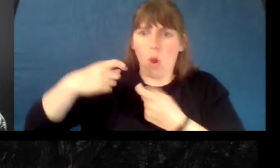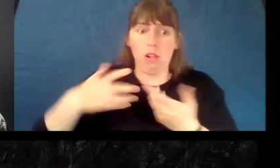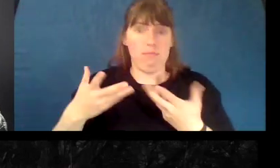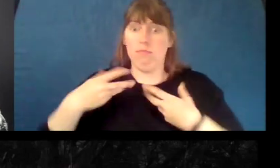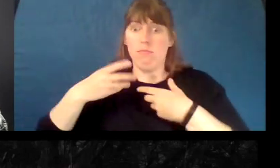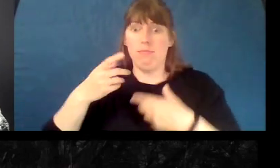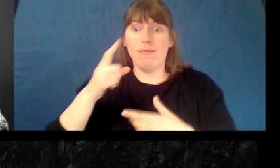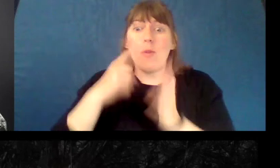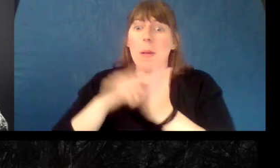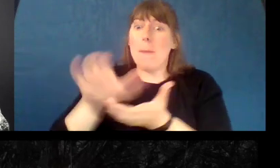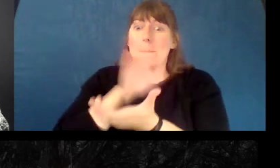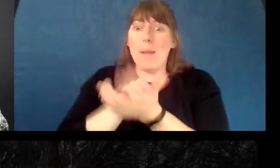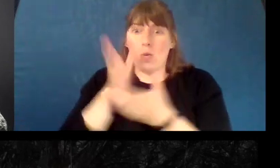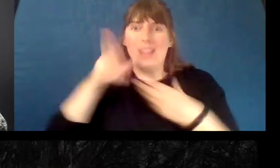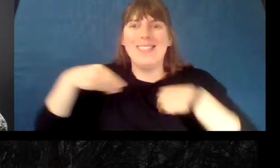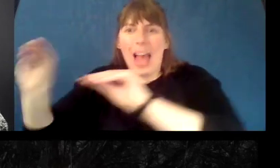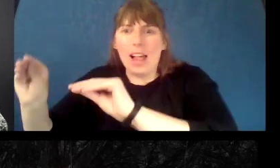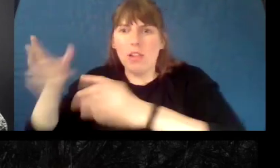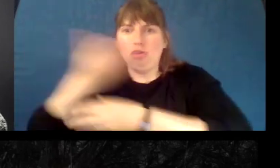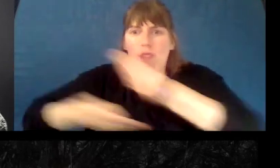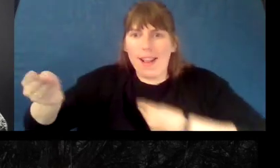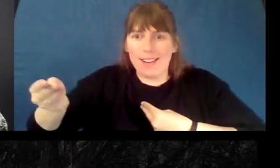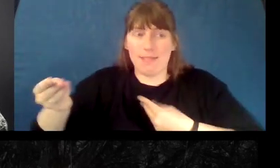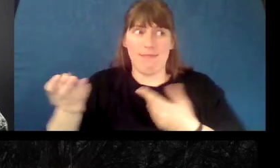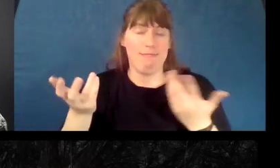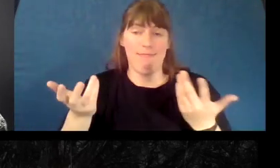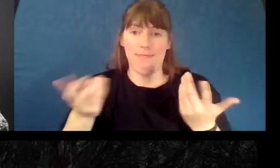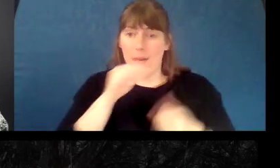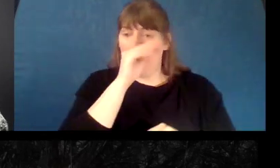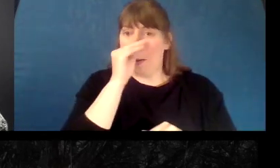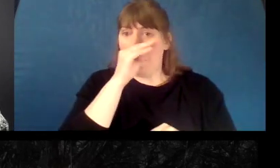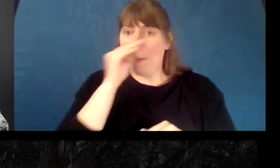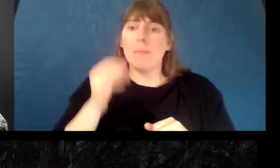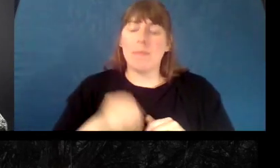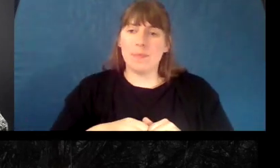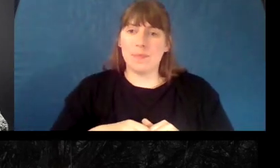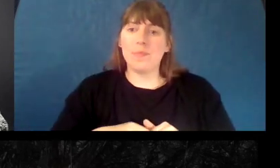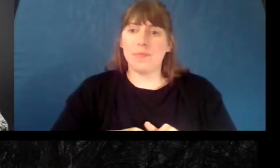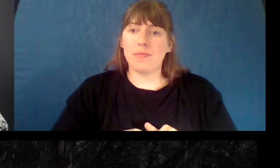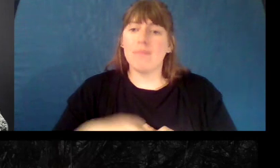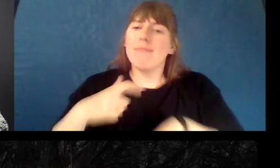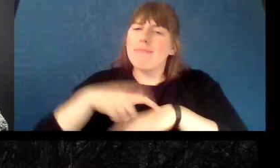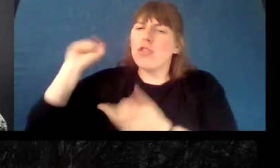because it is really, you know, it has become, it has evolved from becoming a transaction between